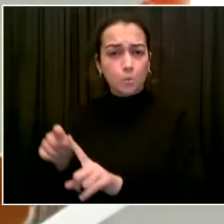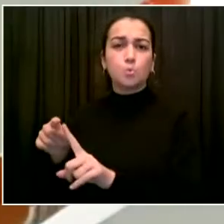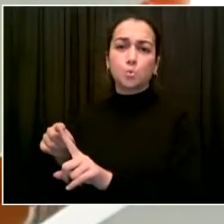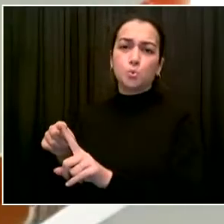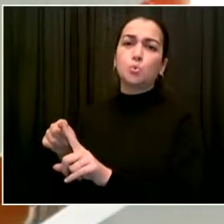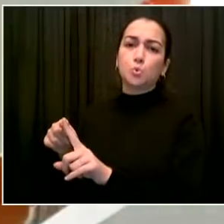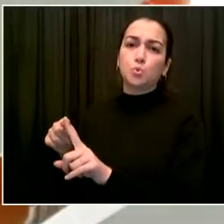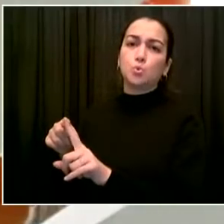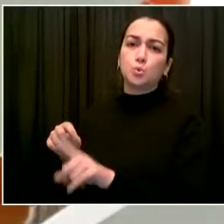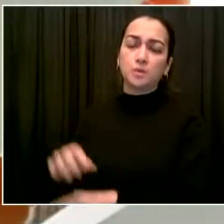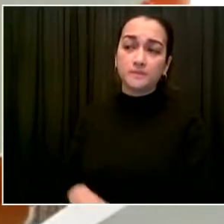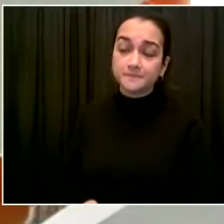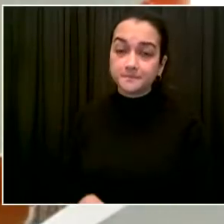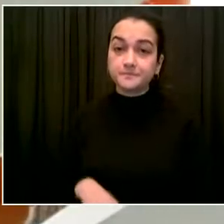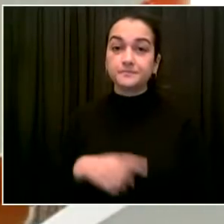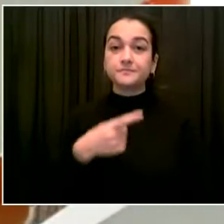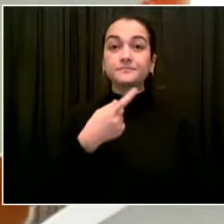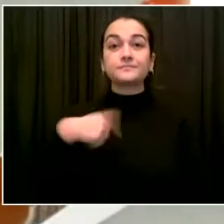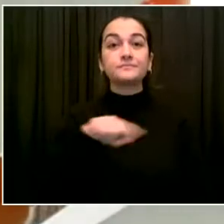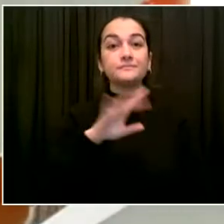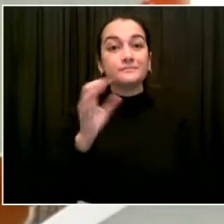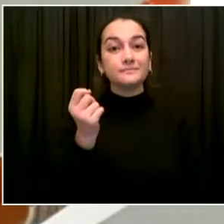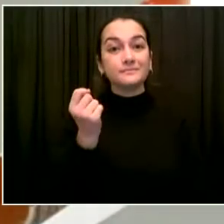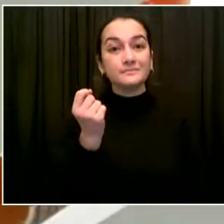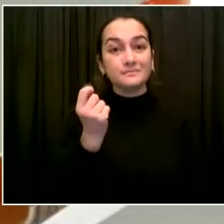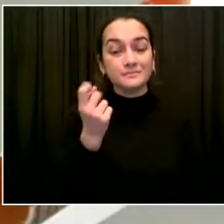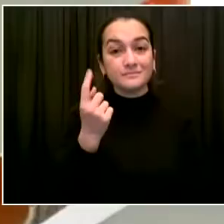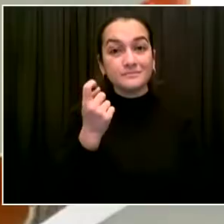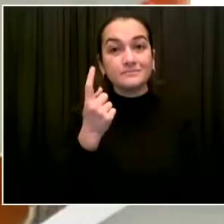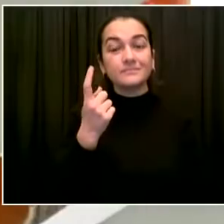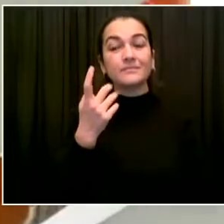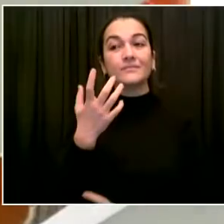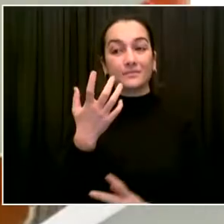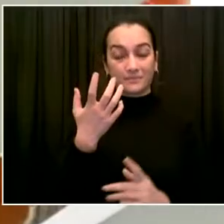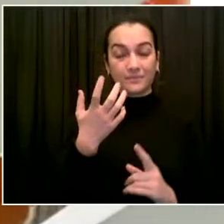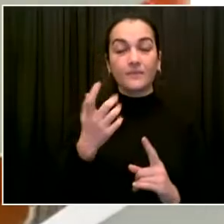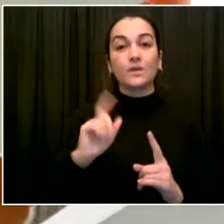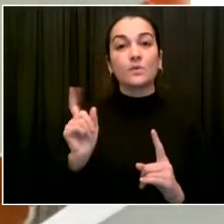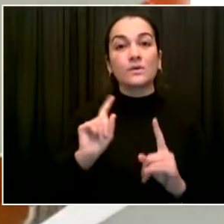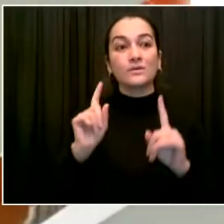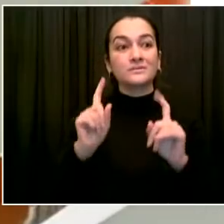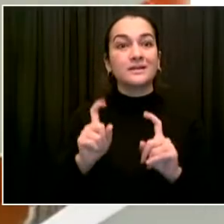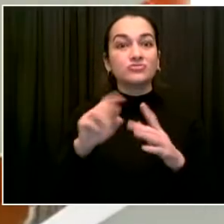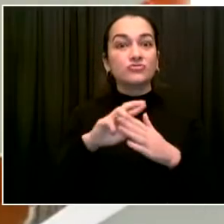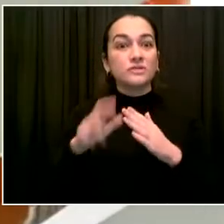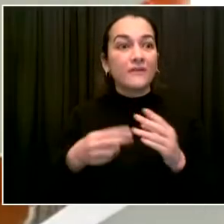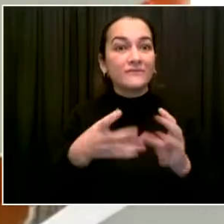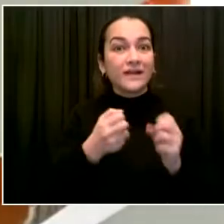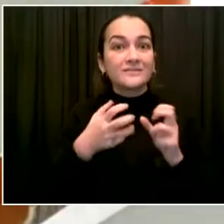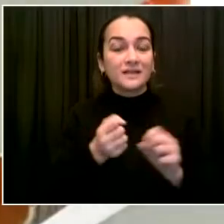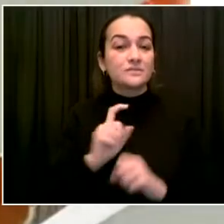VERY THANKFUL WE HAVE THEM. I TEN RMS OF THE TURNAROUND TIME, THE FASTEST TURNAROUND TIME AT NEW YORK CITY